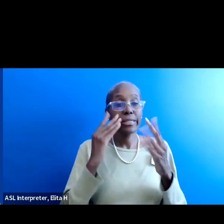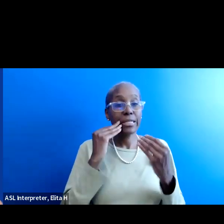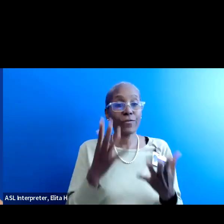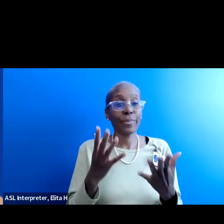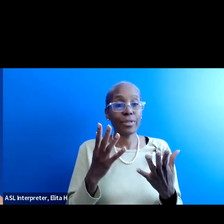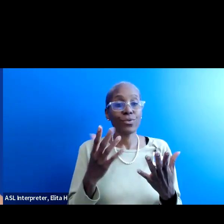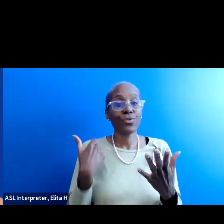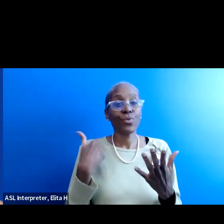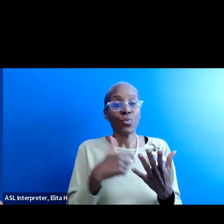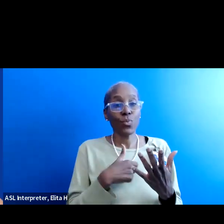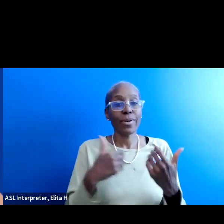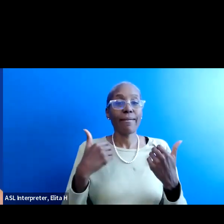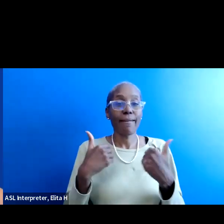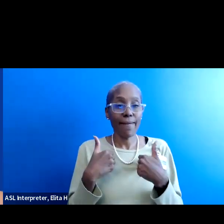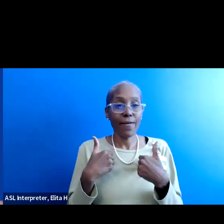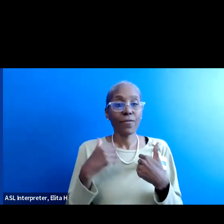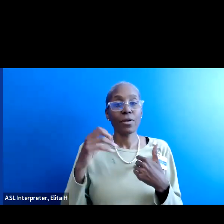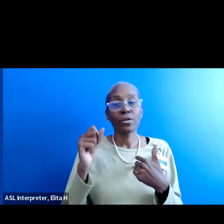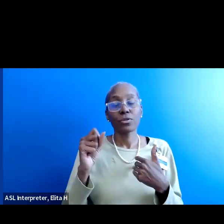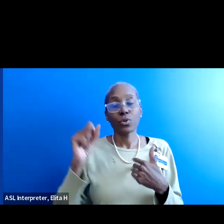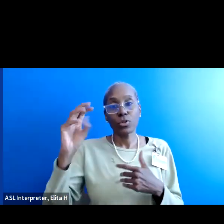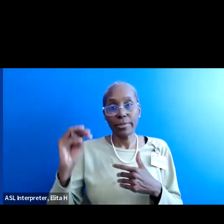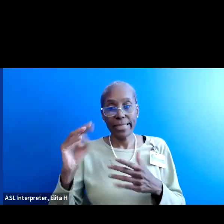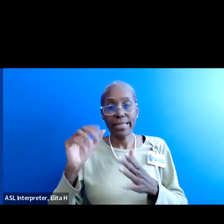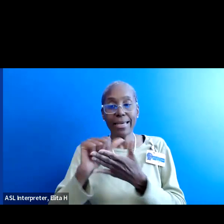We have a social media accounts on Facebook and Twitter.